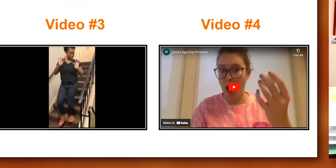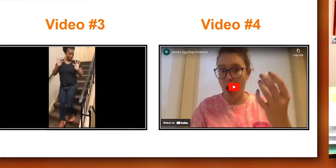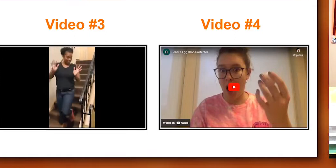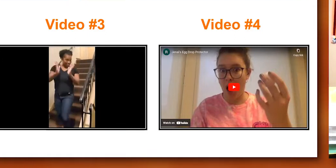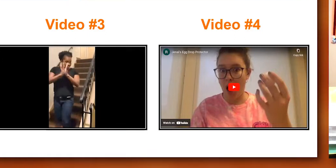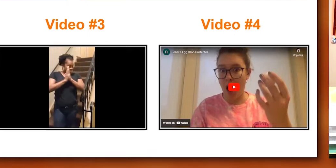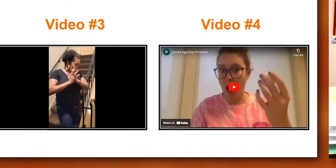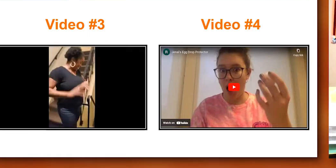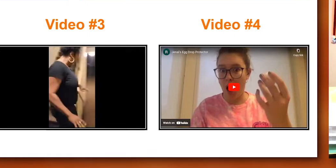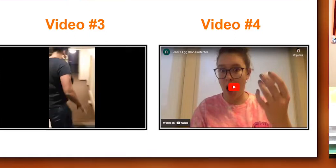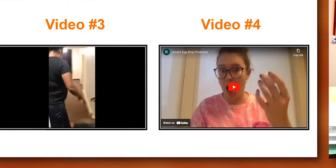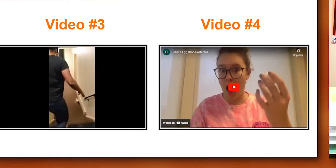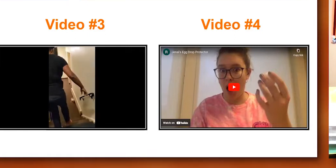See what happened.